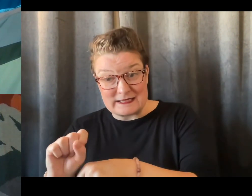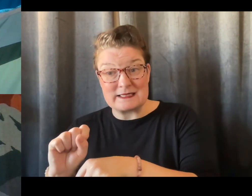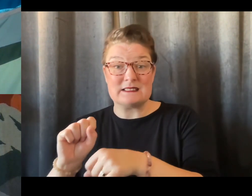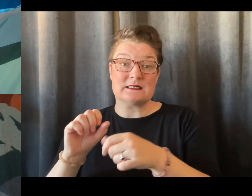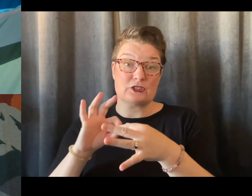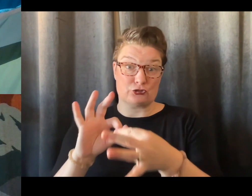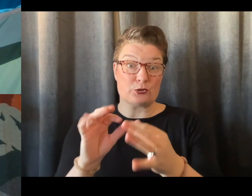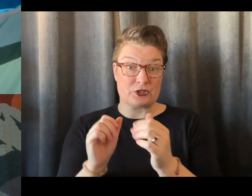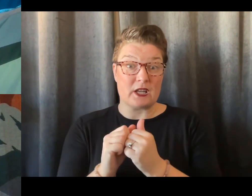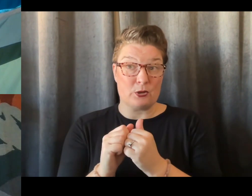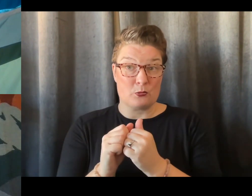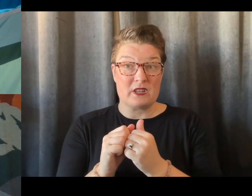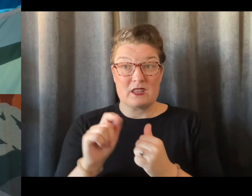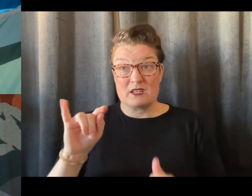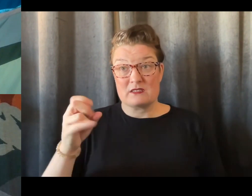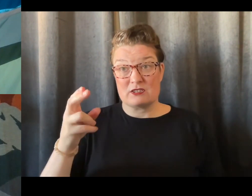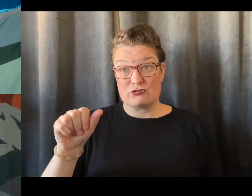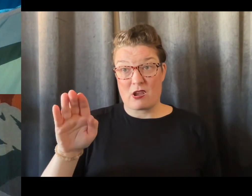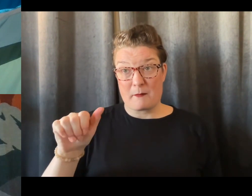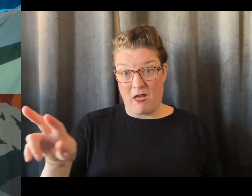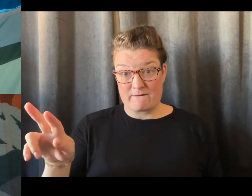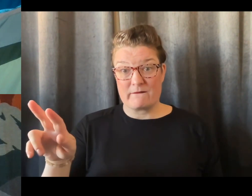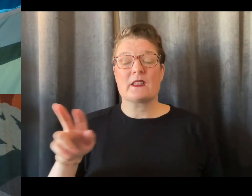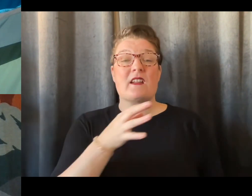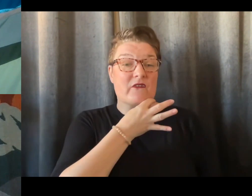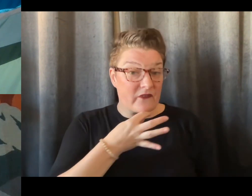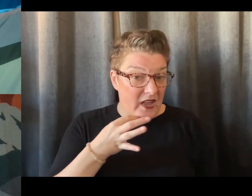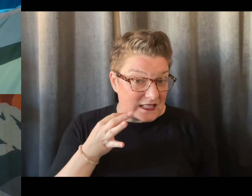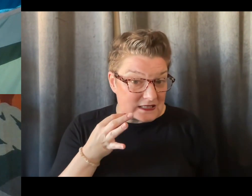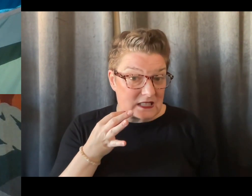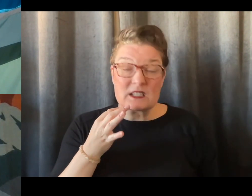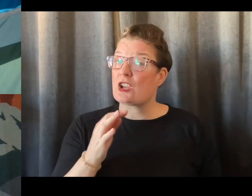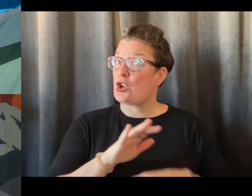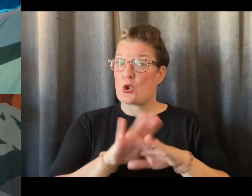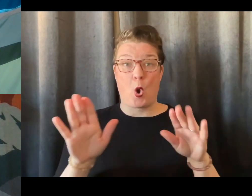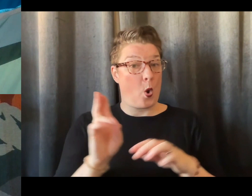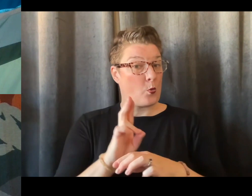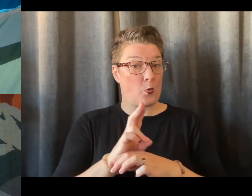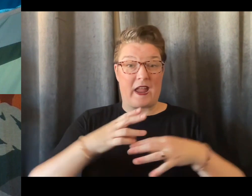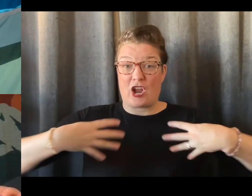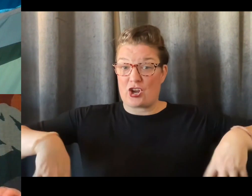Tisha B'Av are fasting, not wearing a tallit or tefillin, and draping the